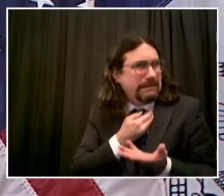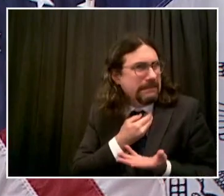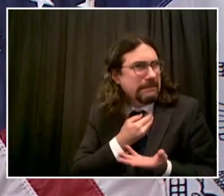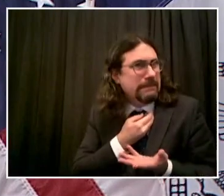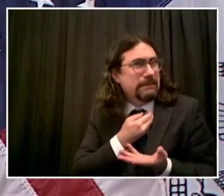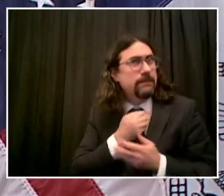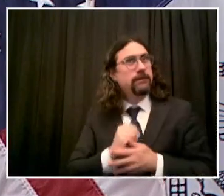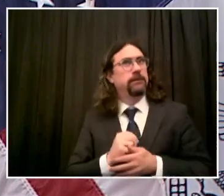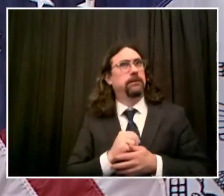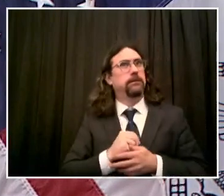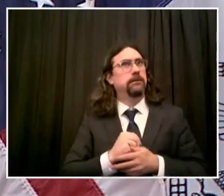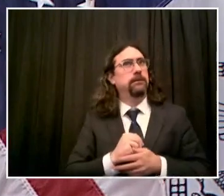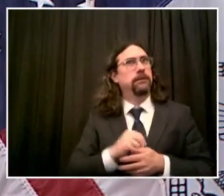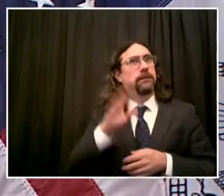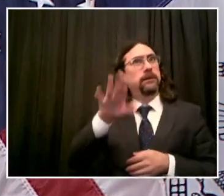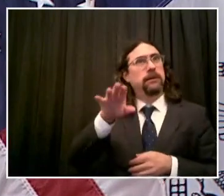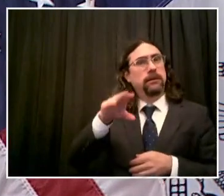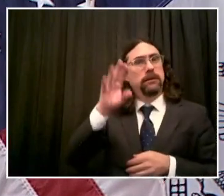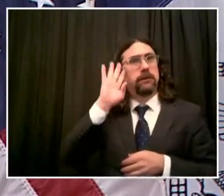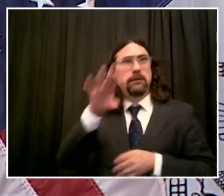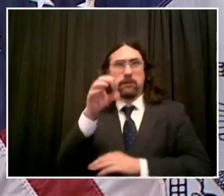BUT THIS SATURDAY I SAW